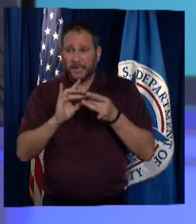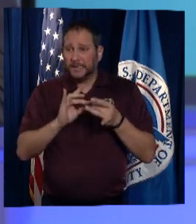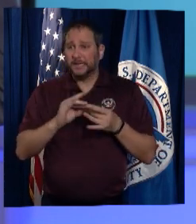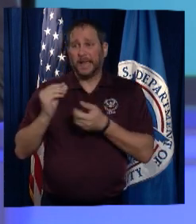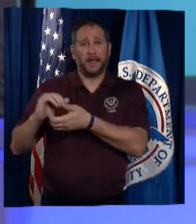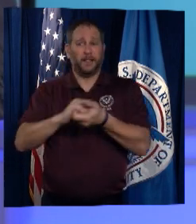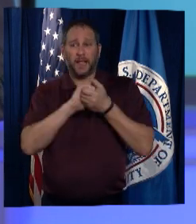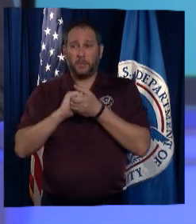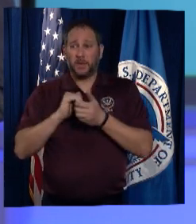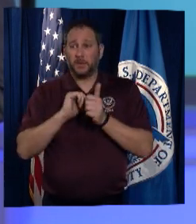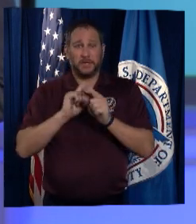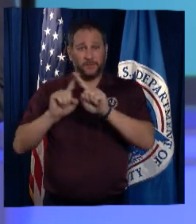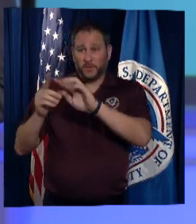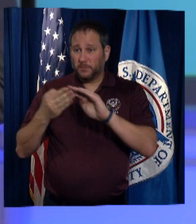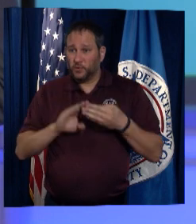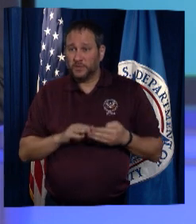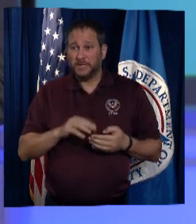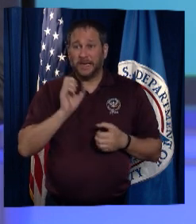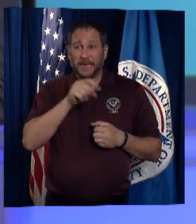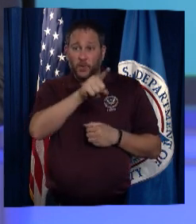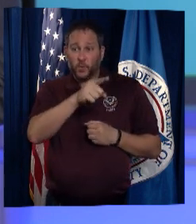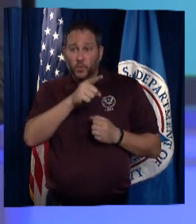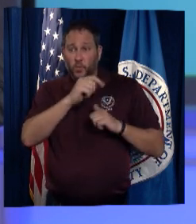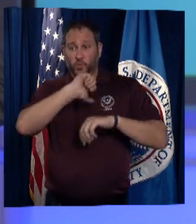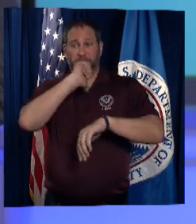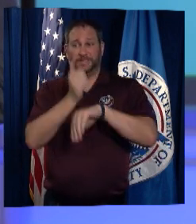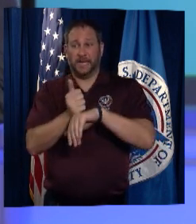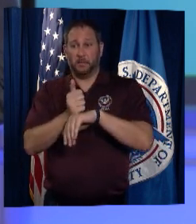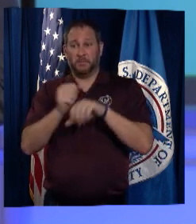and those are all, and then because of relationships,